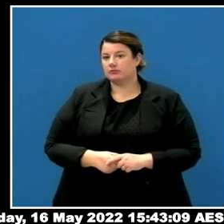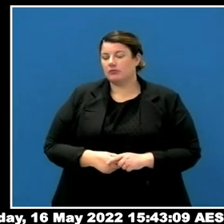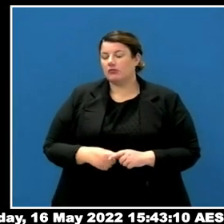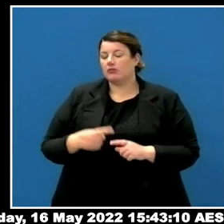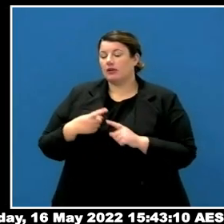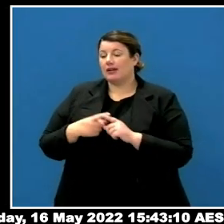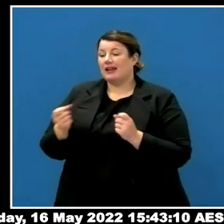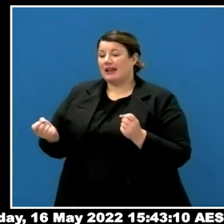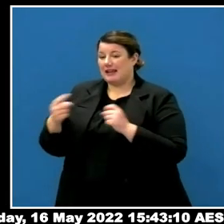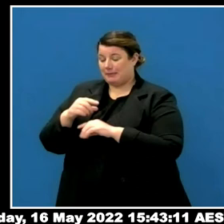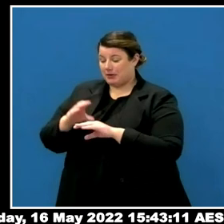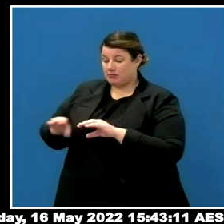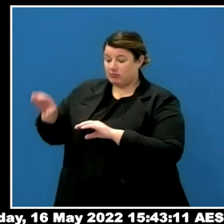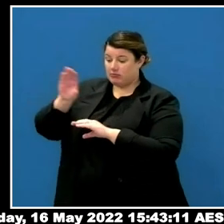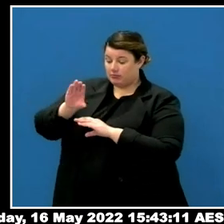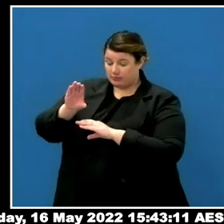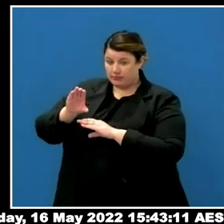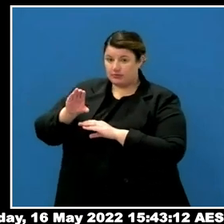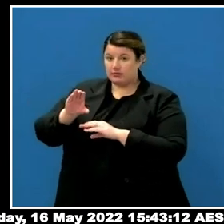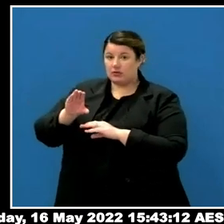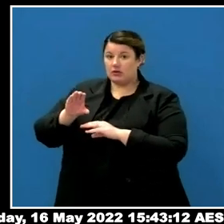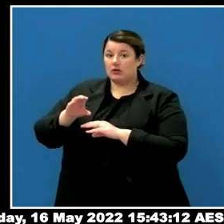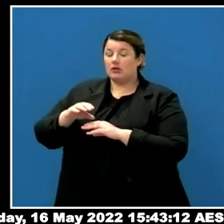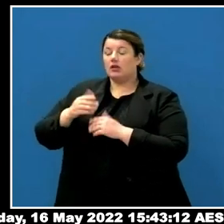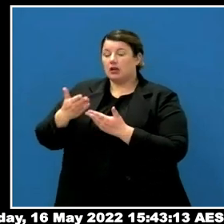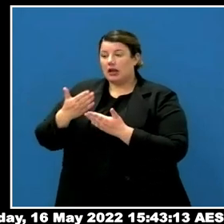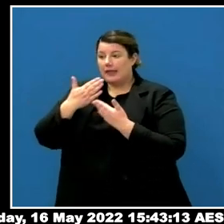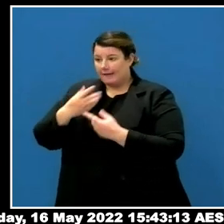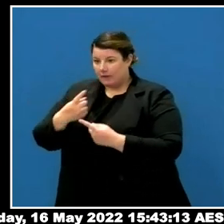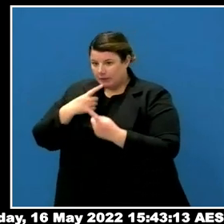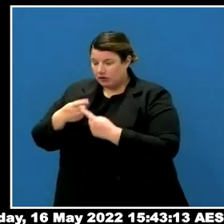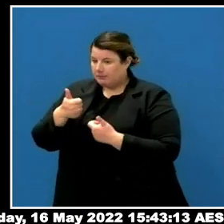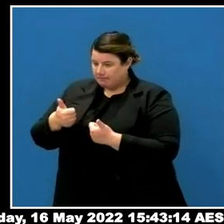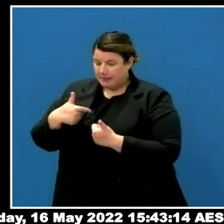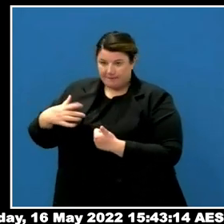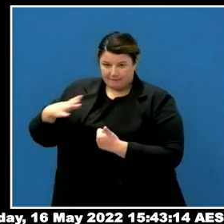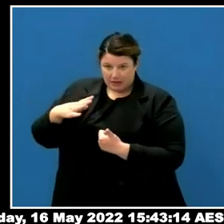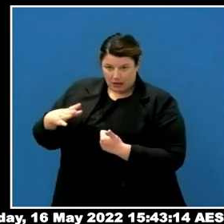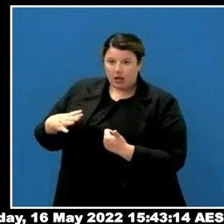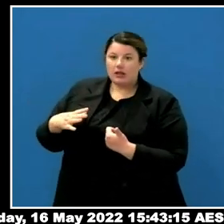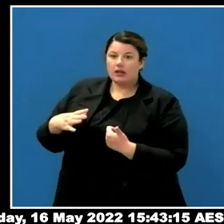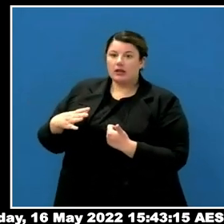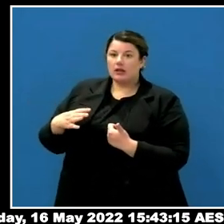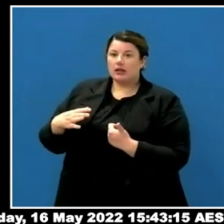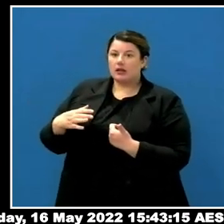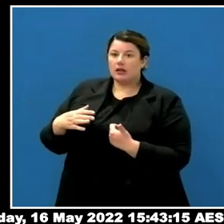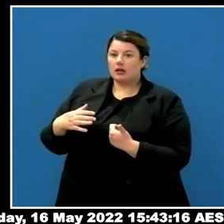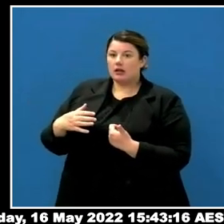day: "Thanks for the information. Yes, that's fine. I suppose that will impact his funding if that's something I need to